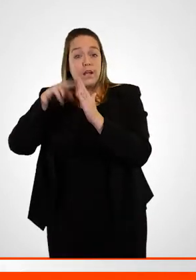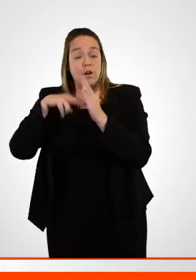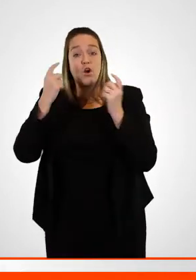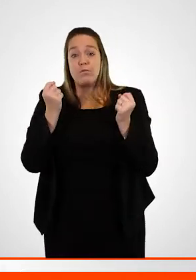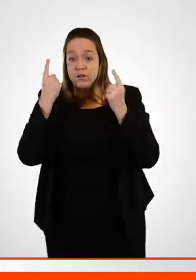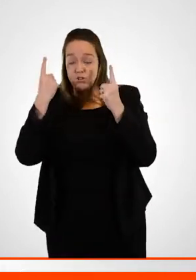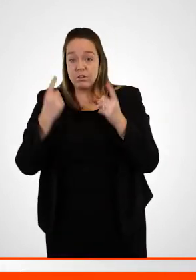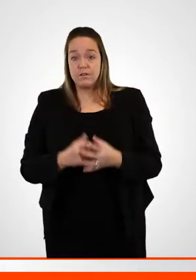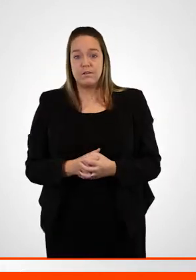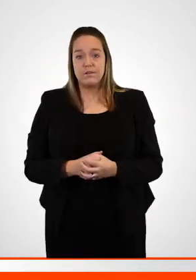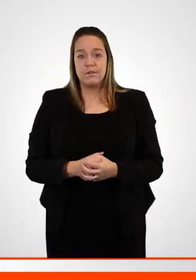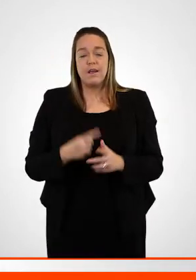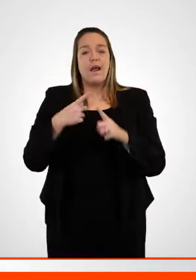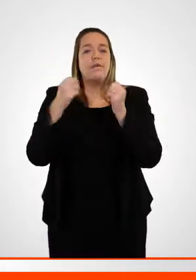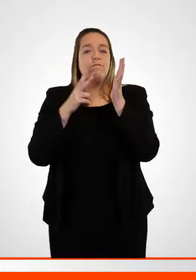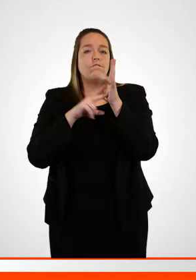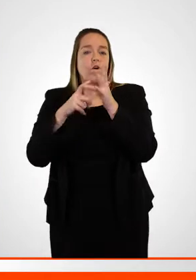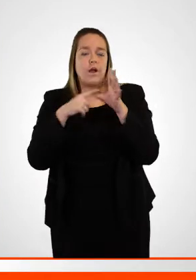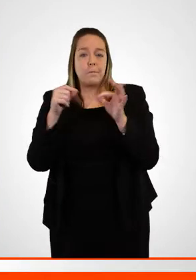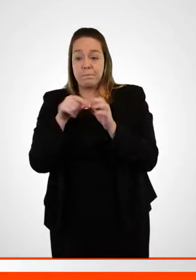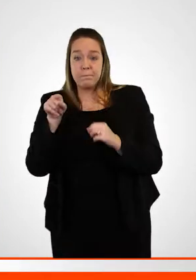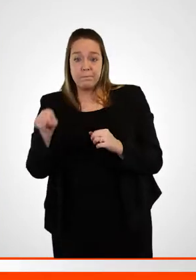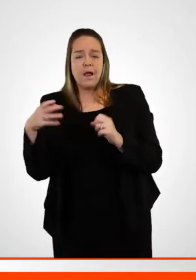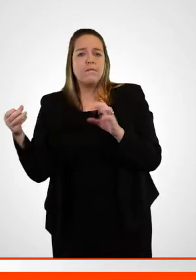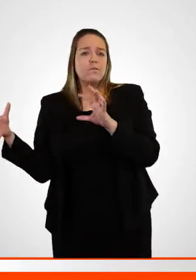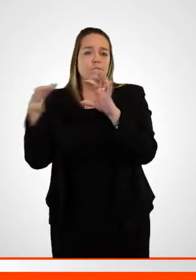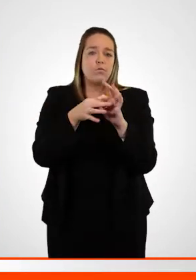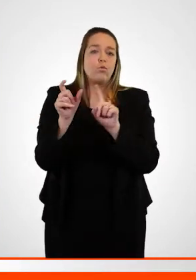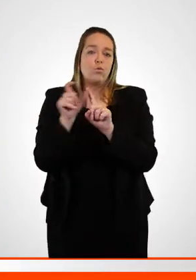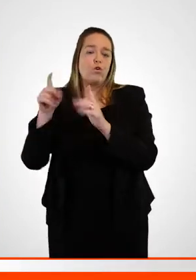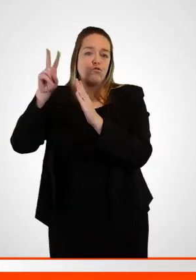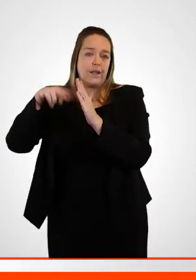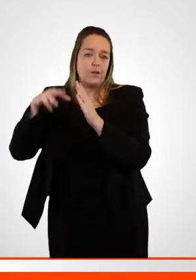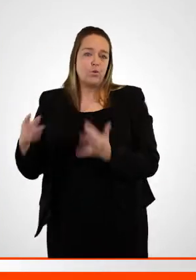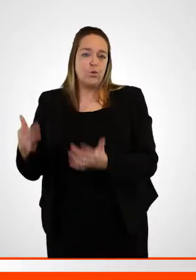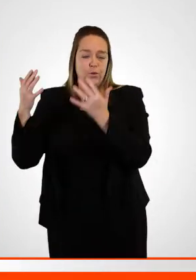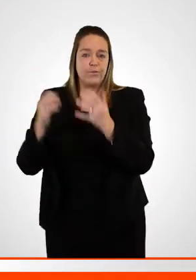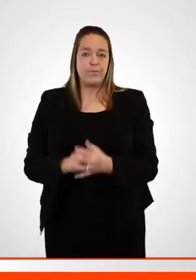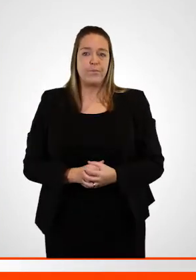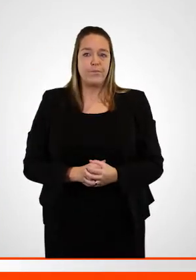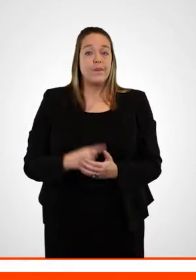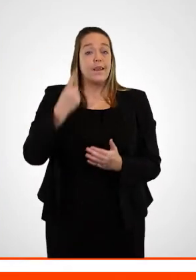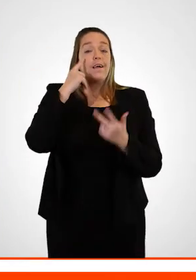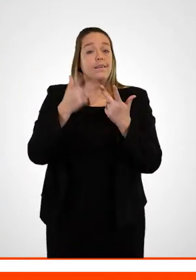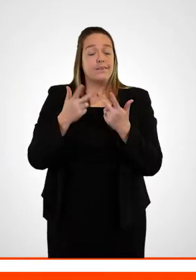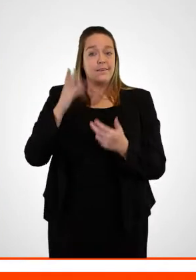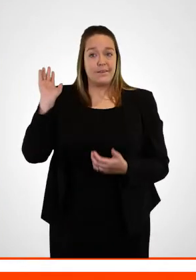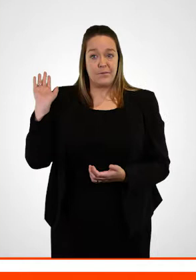and receptive vocabulary well connected to word reading scores. Let's take a look at some of the others.